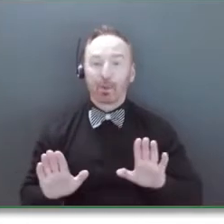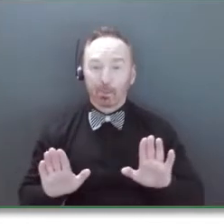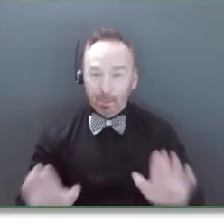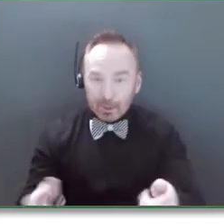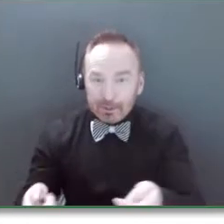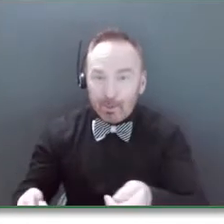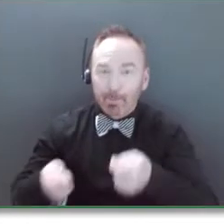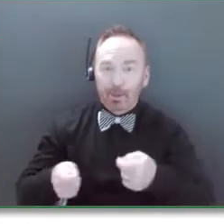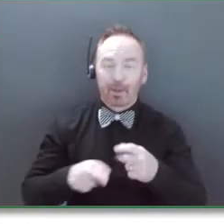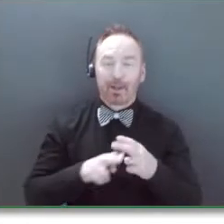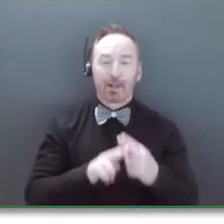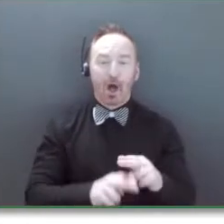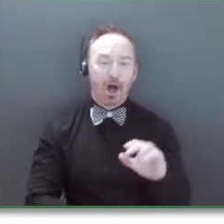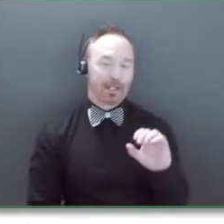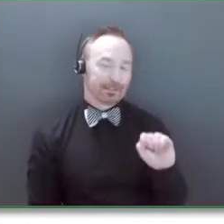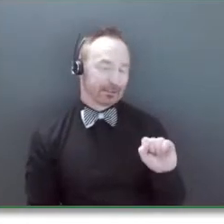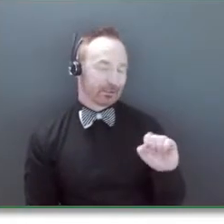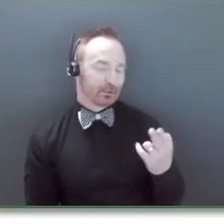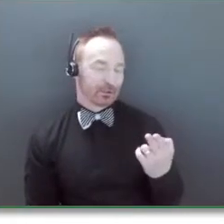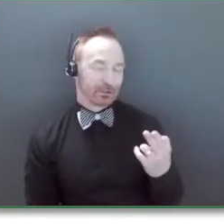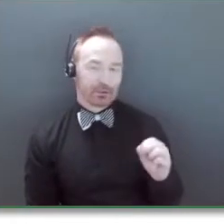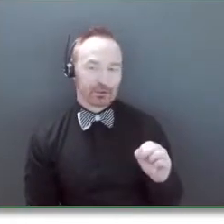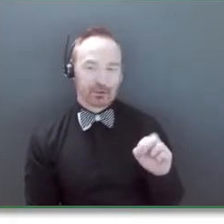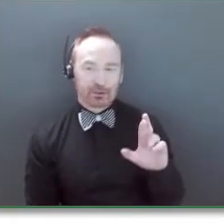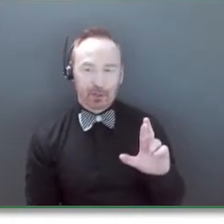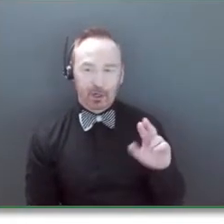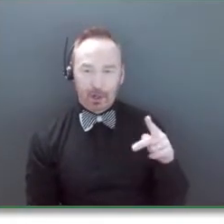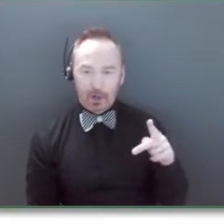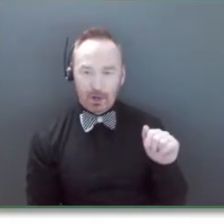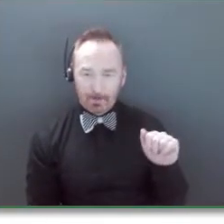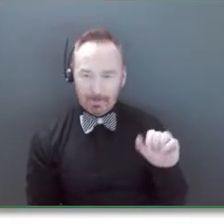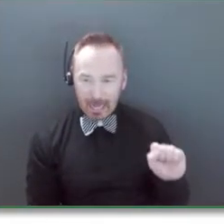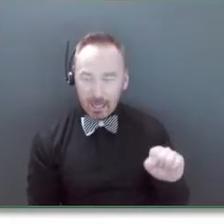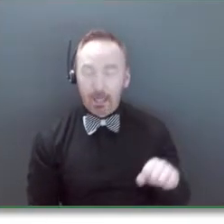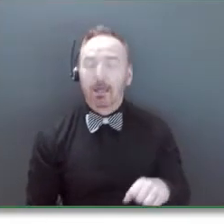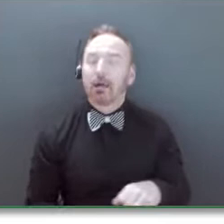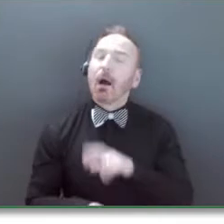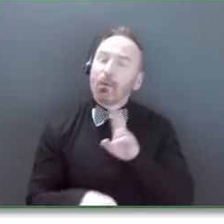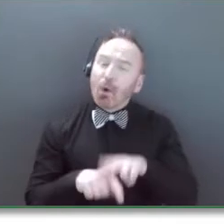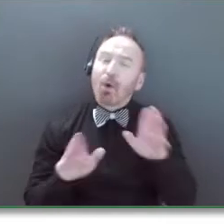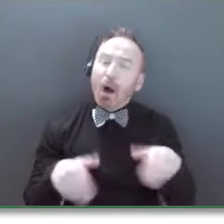We of course offer orientation and training to people in how to operate